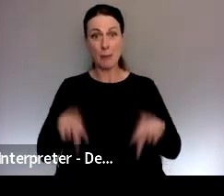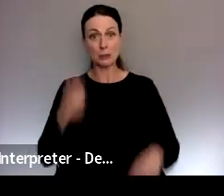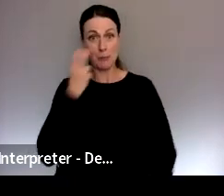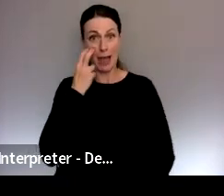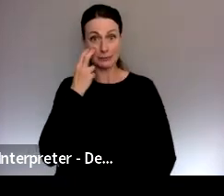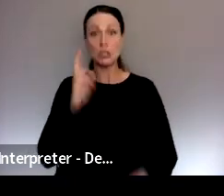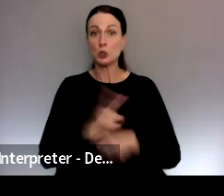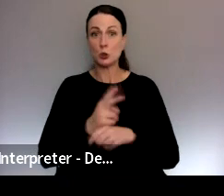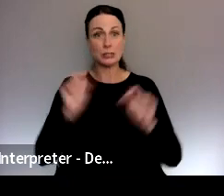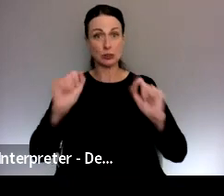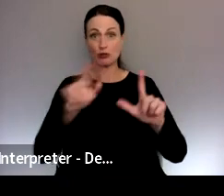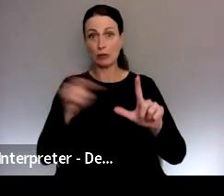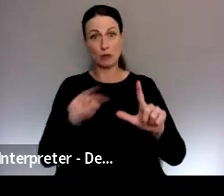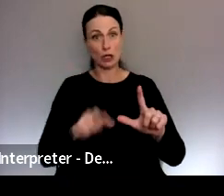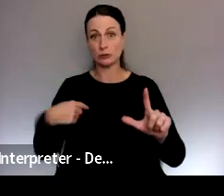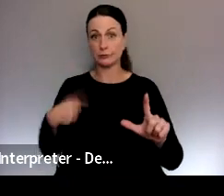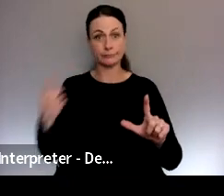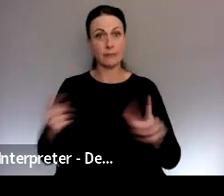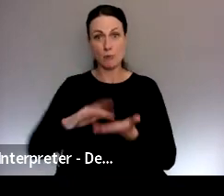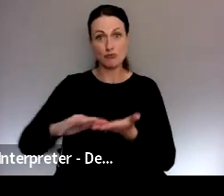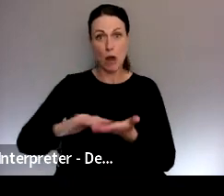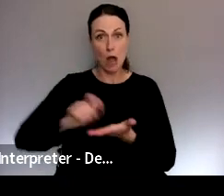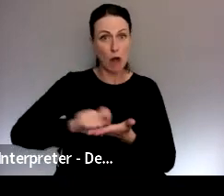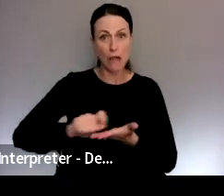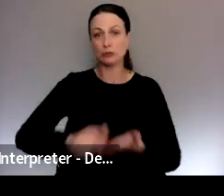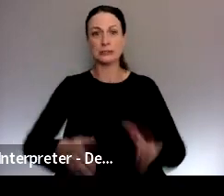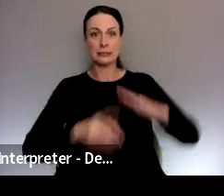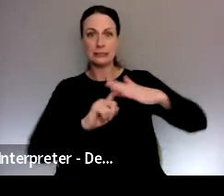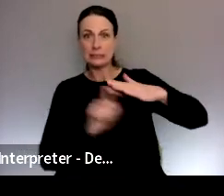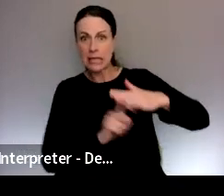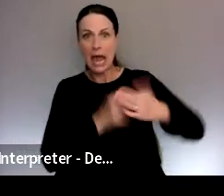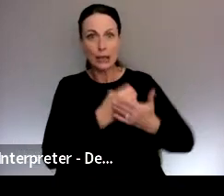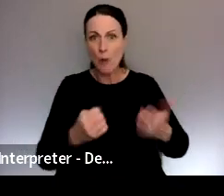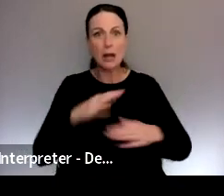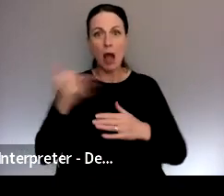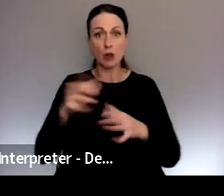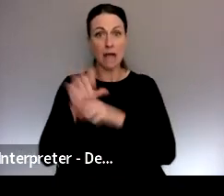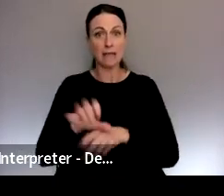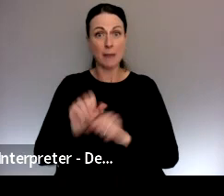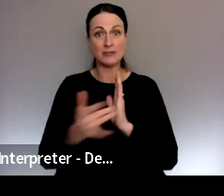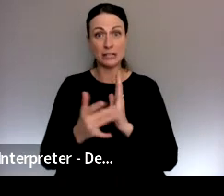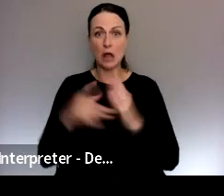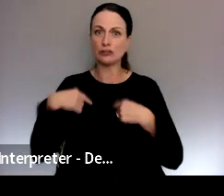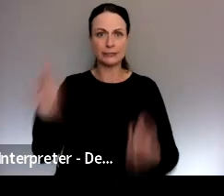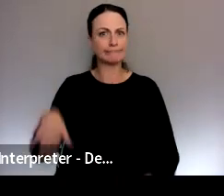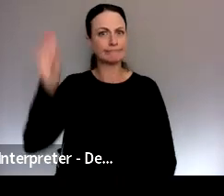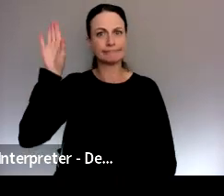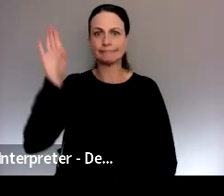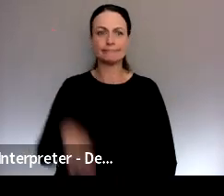who has been using screen readers, Braille writers, scanning equipment, other adaptive technologies since my childhood.